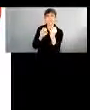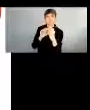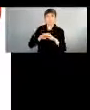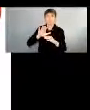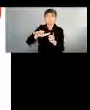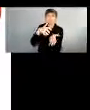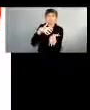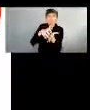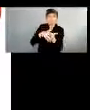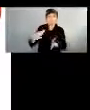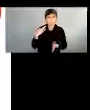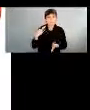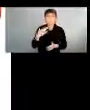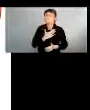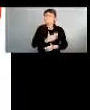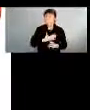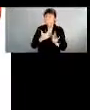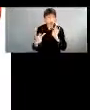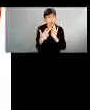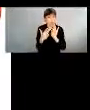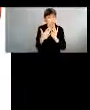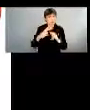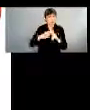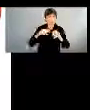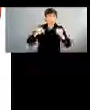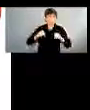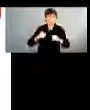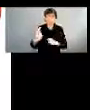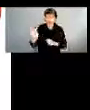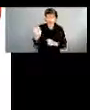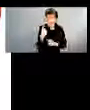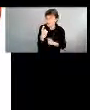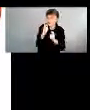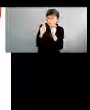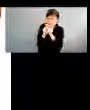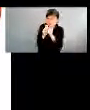out to me as early as you can and ask specific questions, to ensure that I’m able to provide